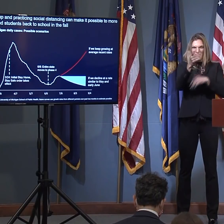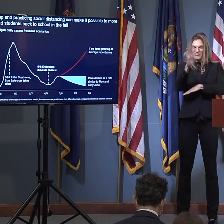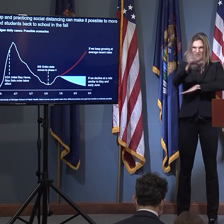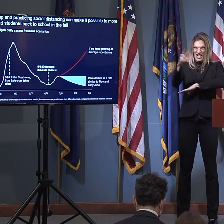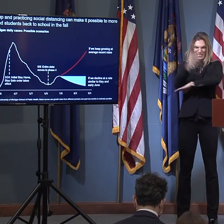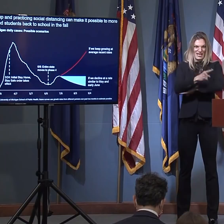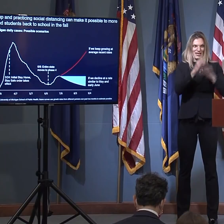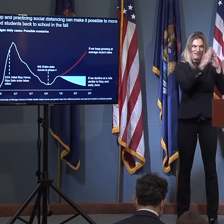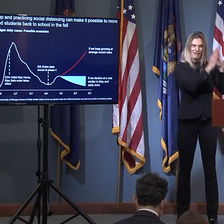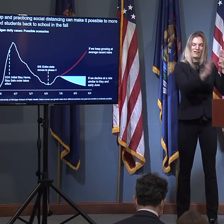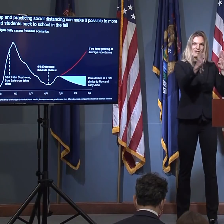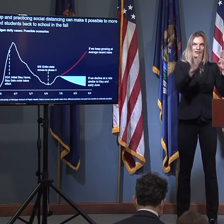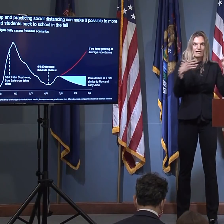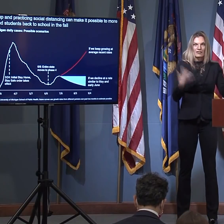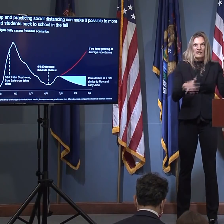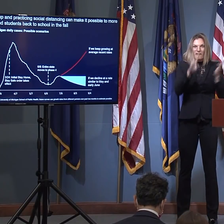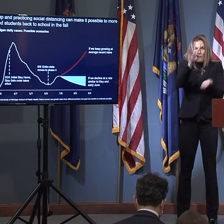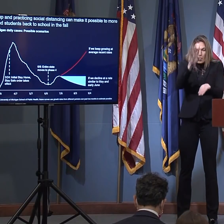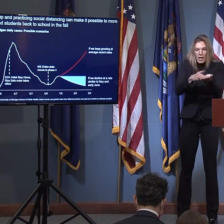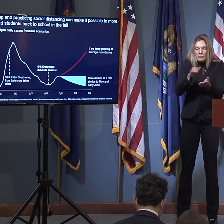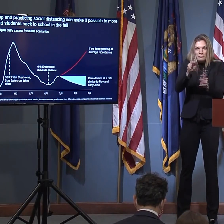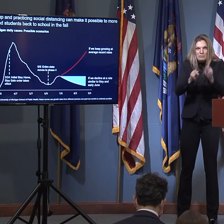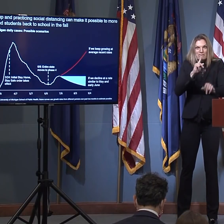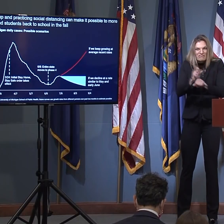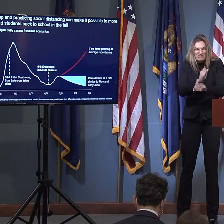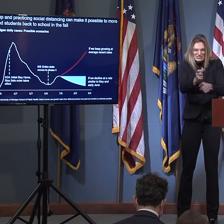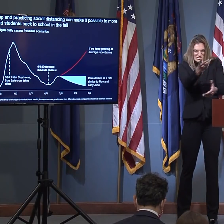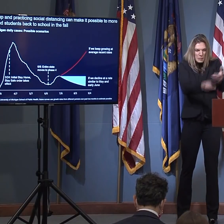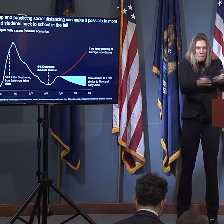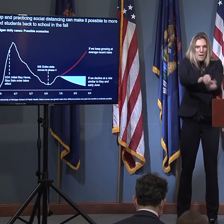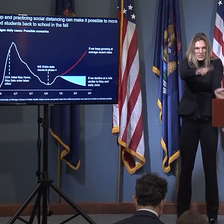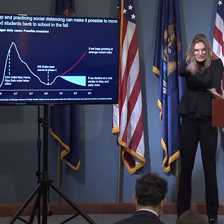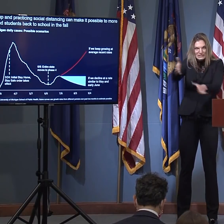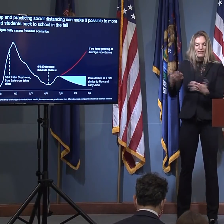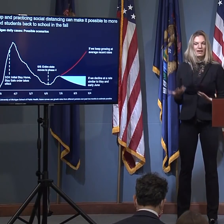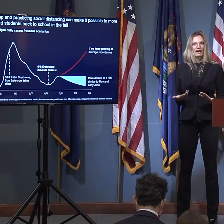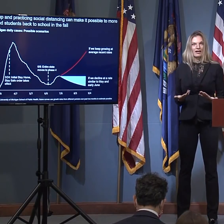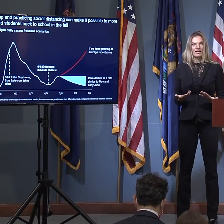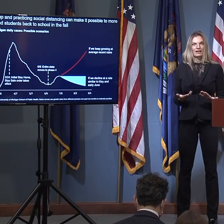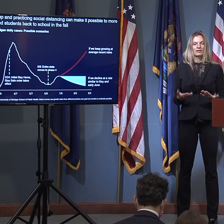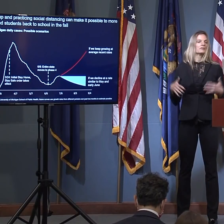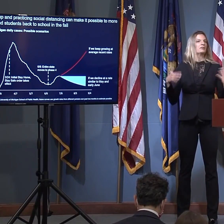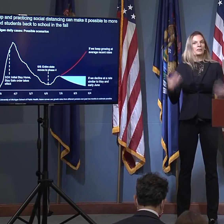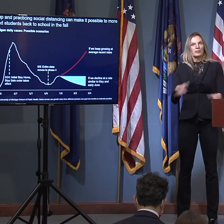TO 40,000 IN 55 DAYS. MORE THAN 4,000 PEOPLE DIED IN